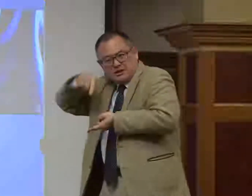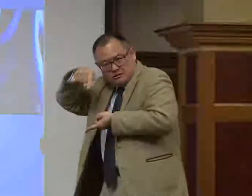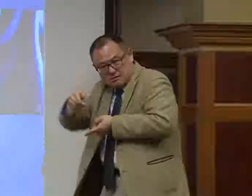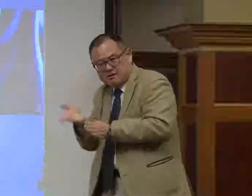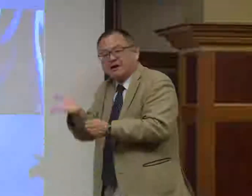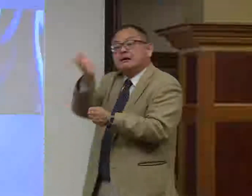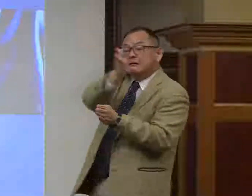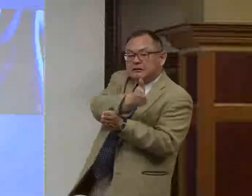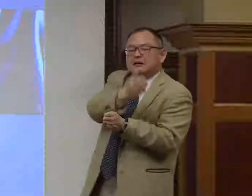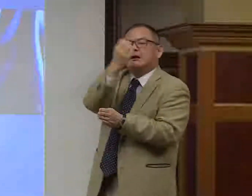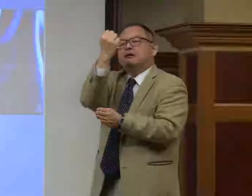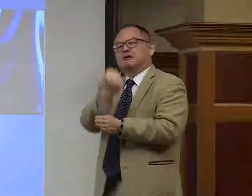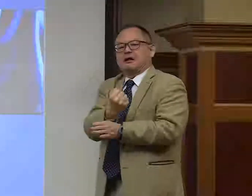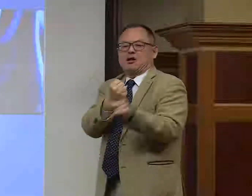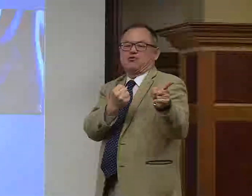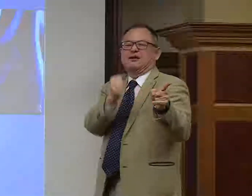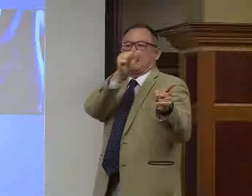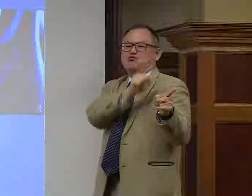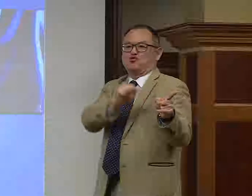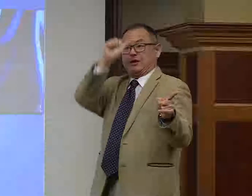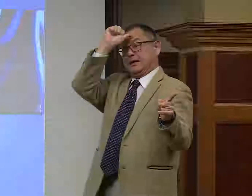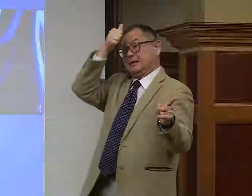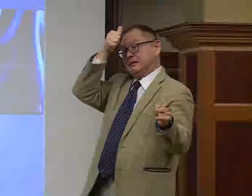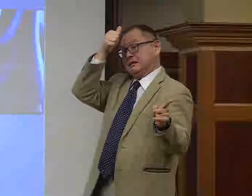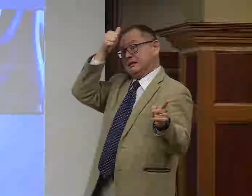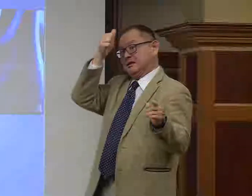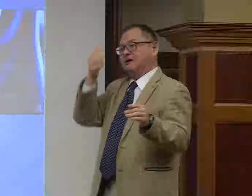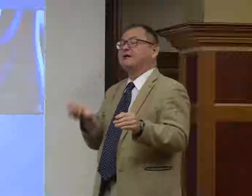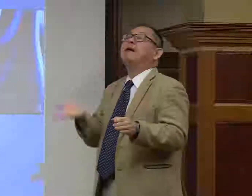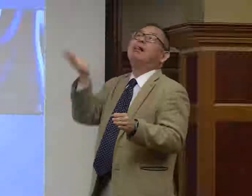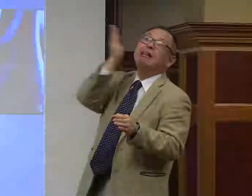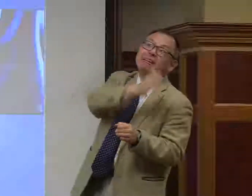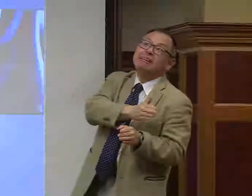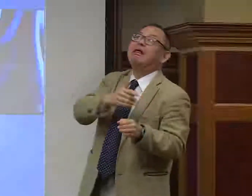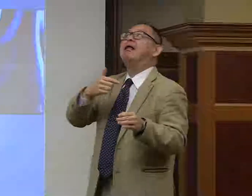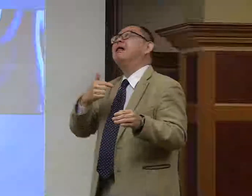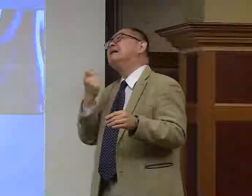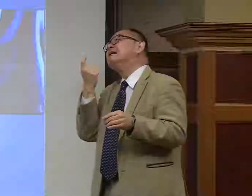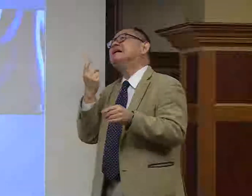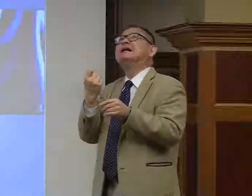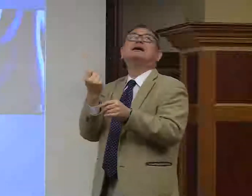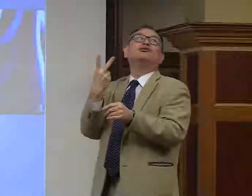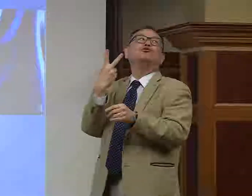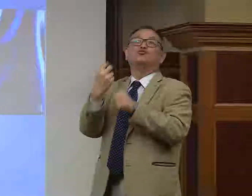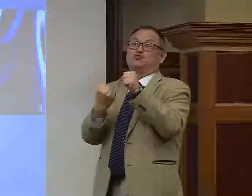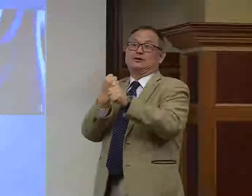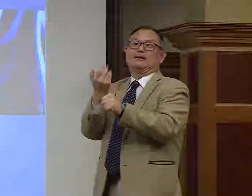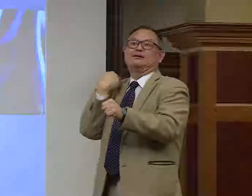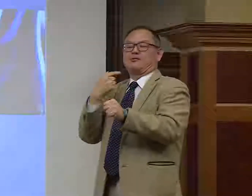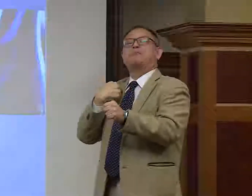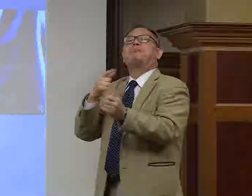Prior to my work in Southeast Asia, I did some work in Southern Asia and in India